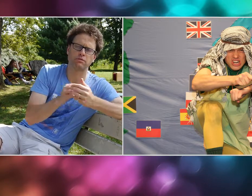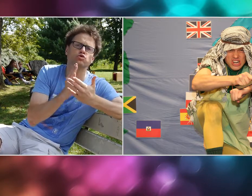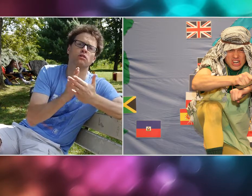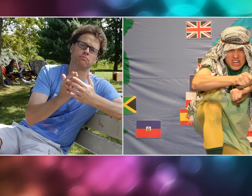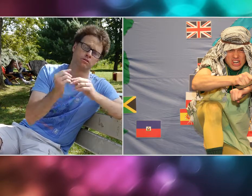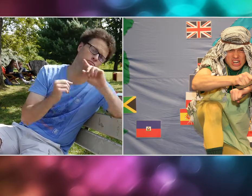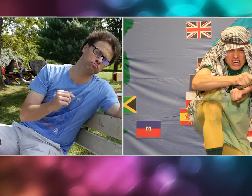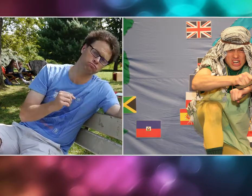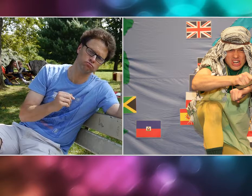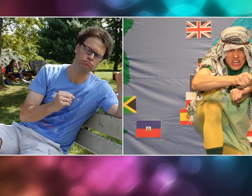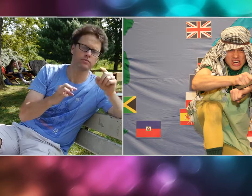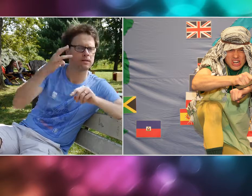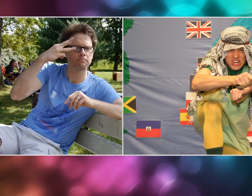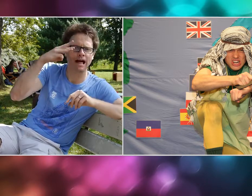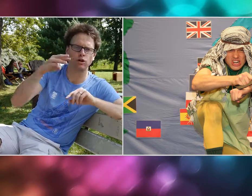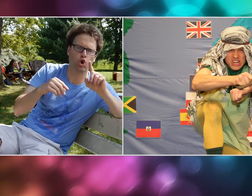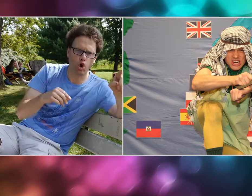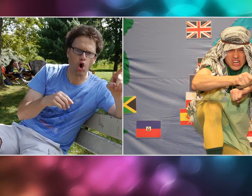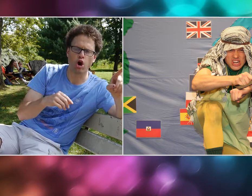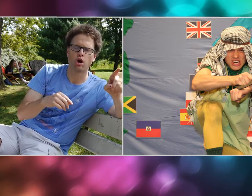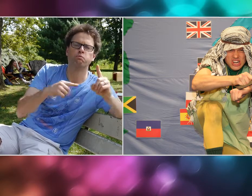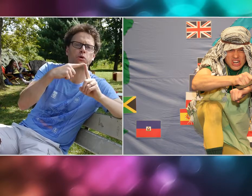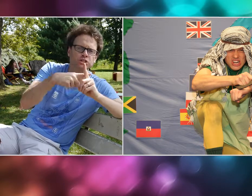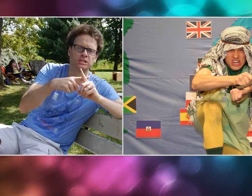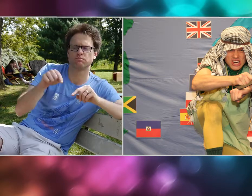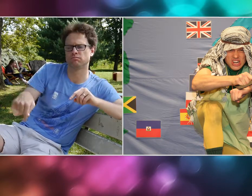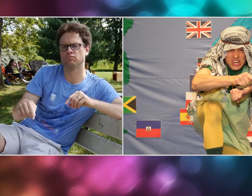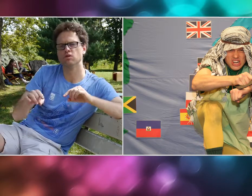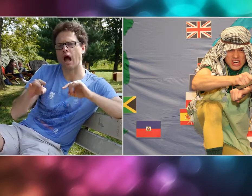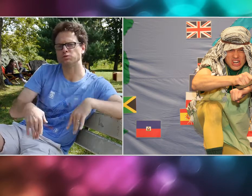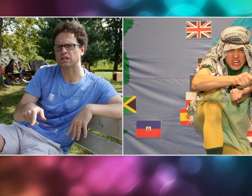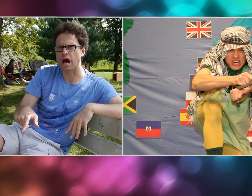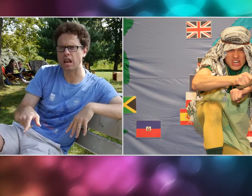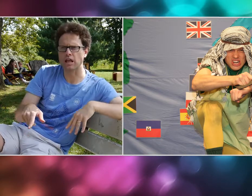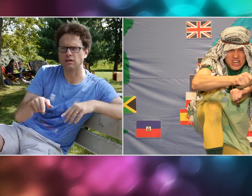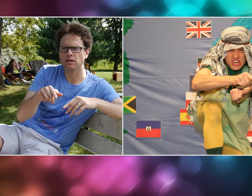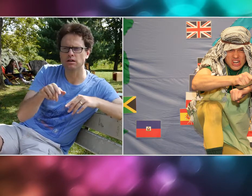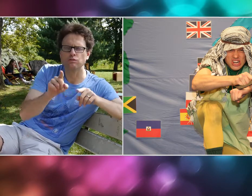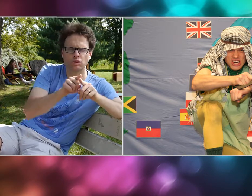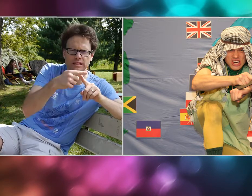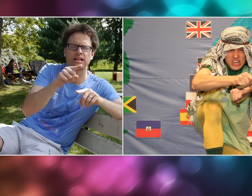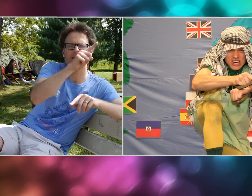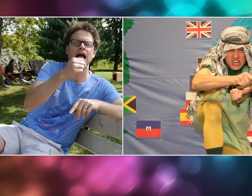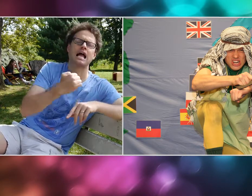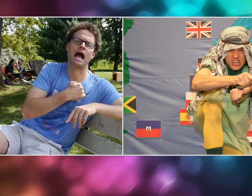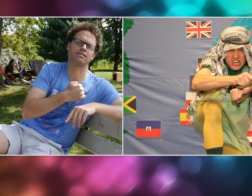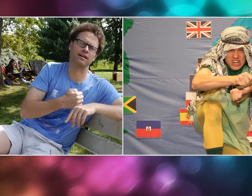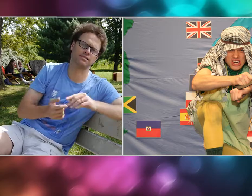I have been also in Mexico, Australia and Canada.